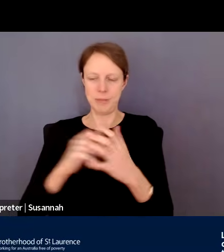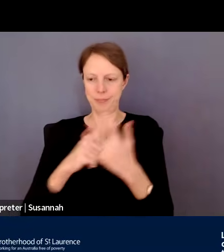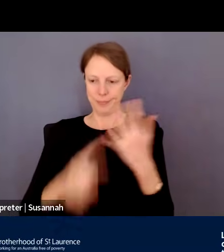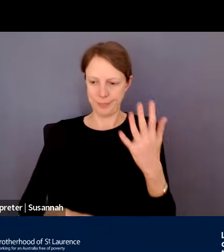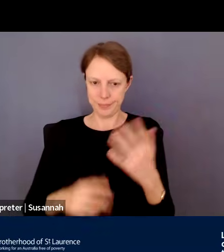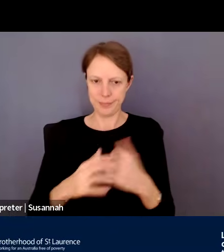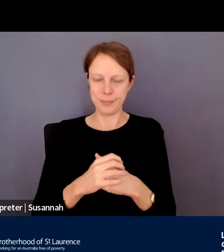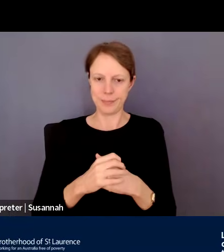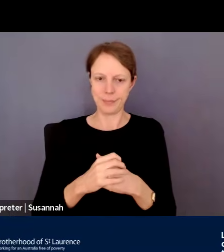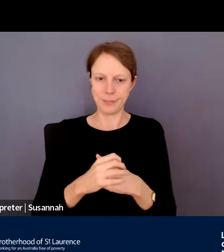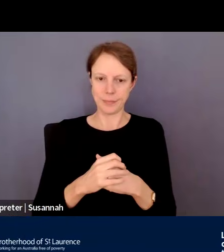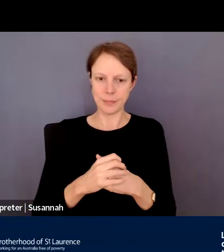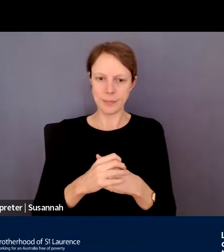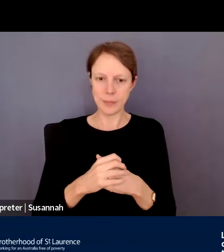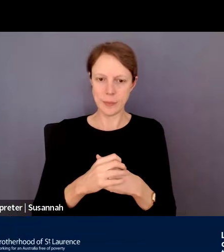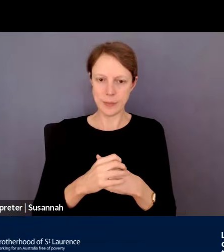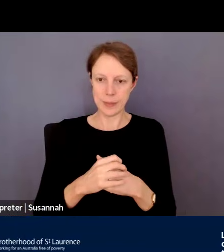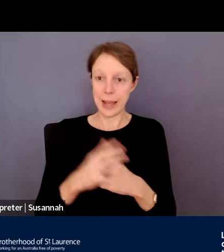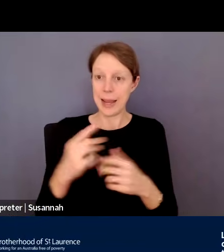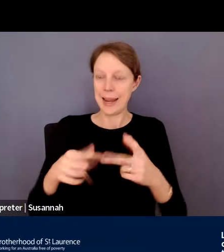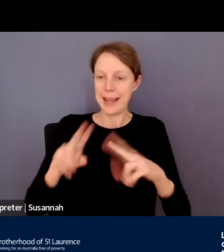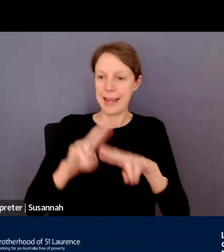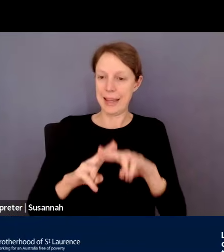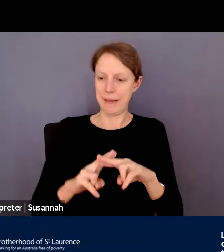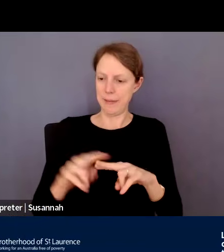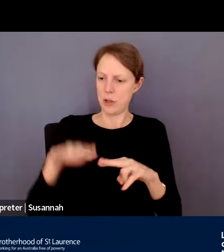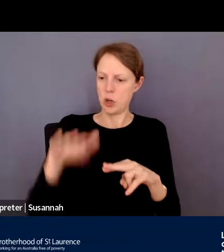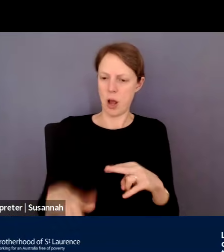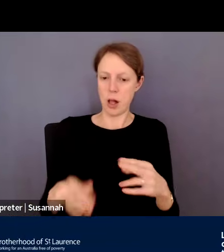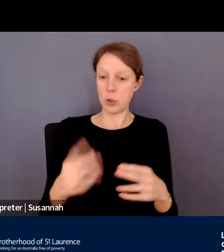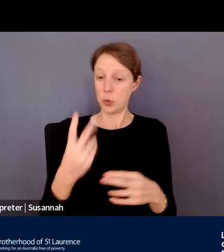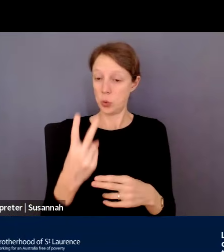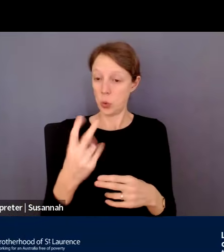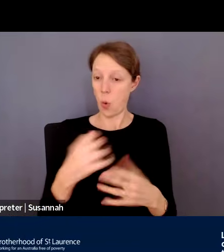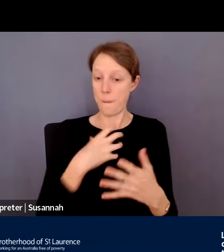children developmentally vulnerable on two or more domains. Because if you're starting school and